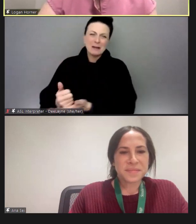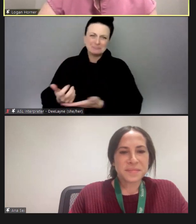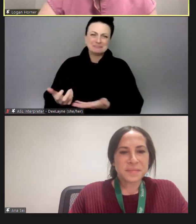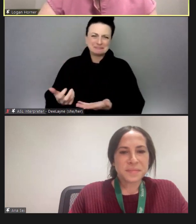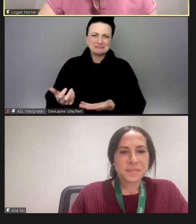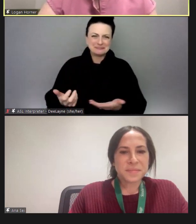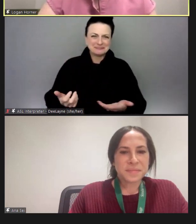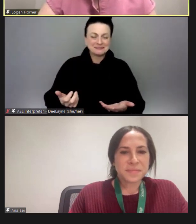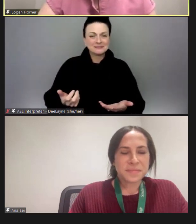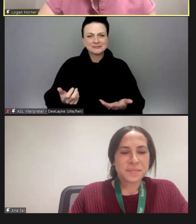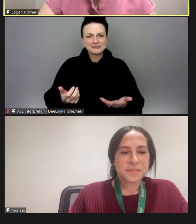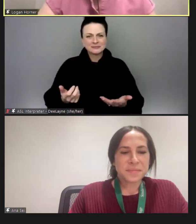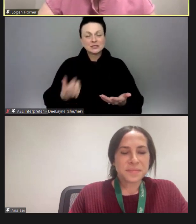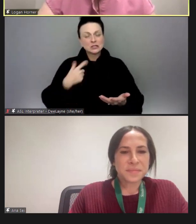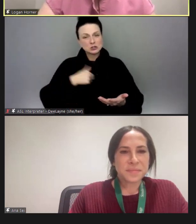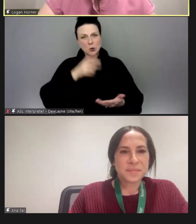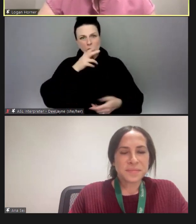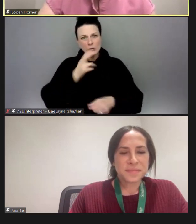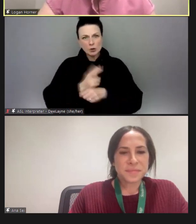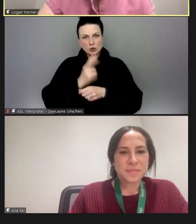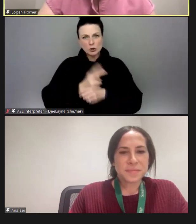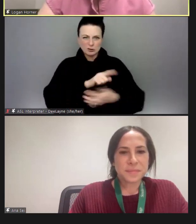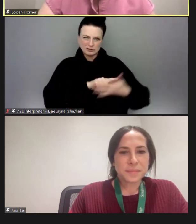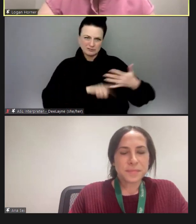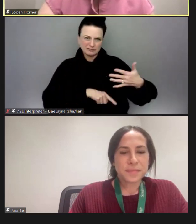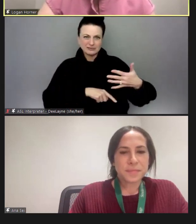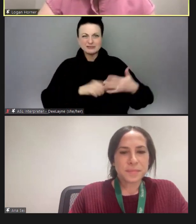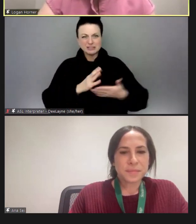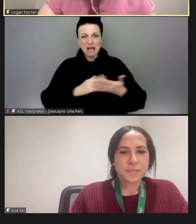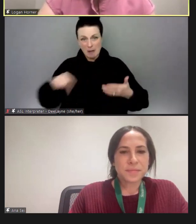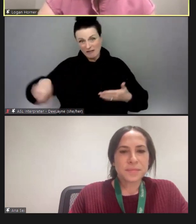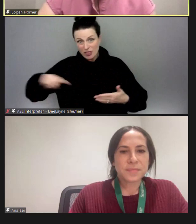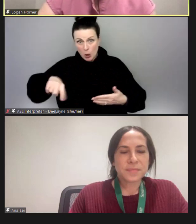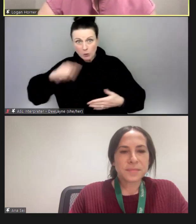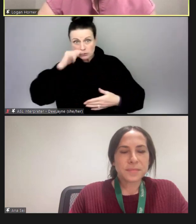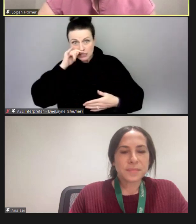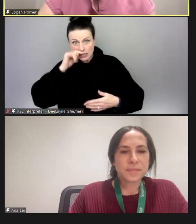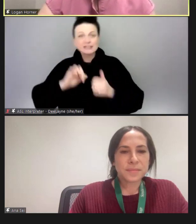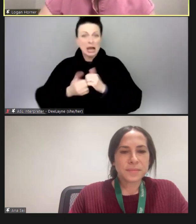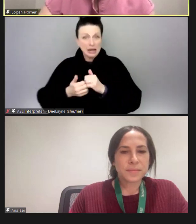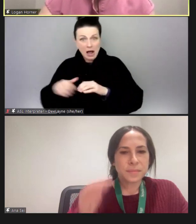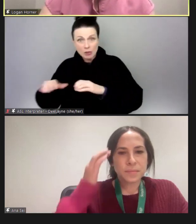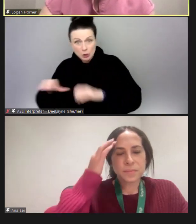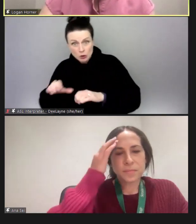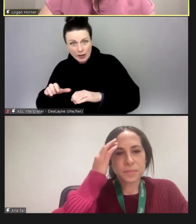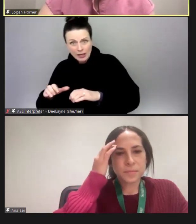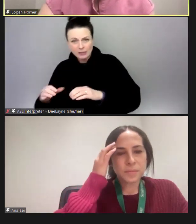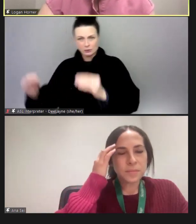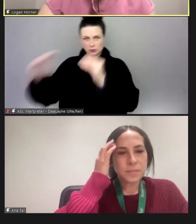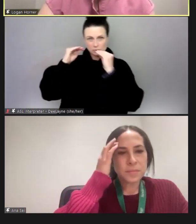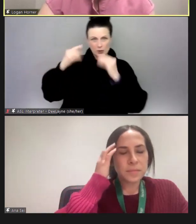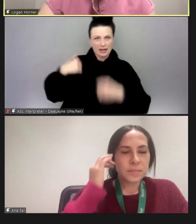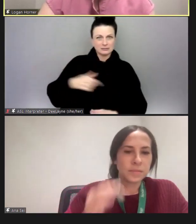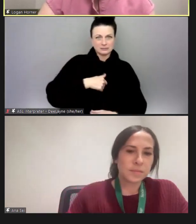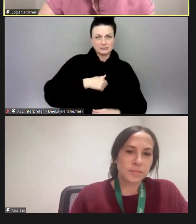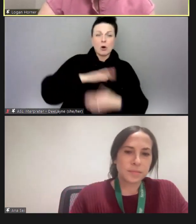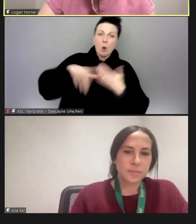so we're going to use some of those kids and how they're doing to help educate us